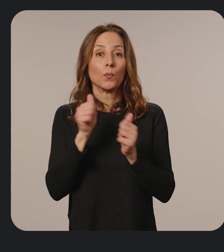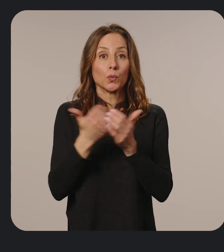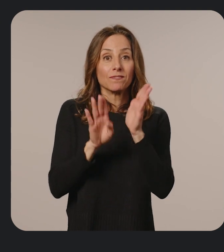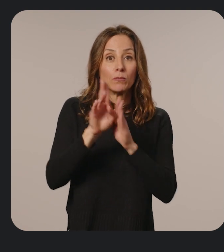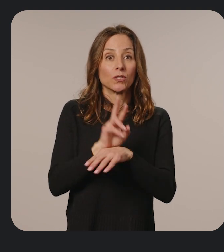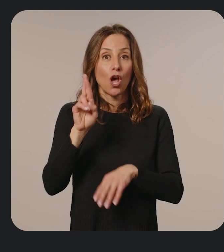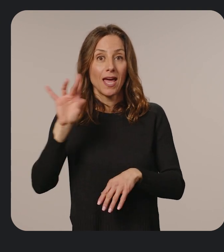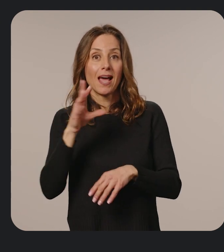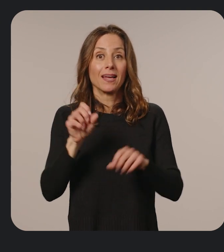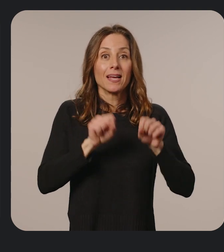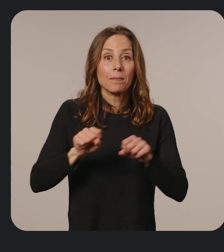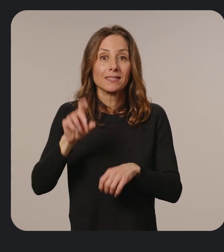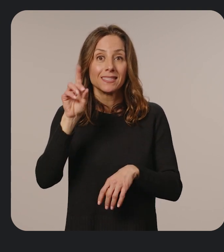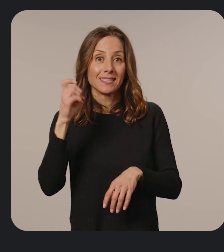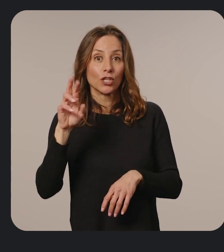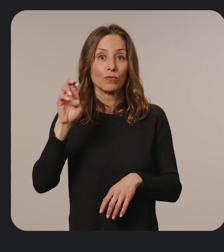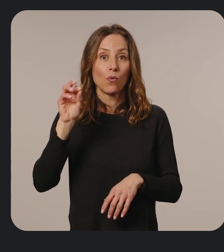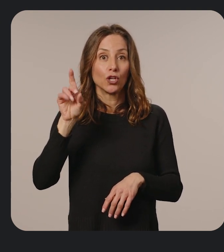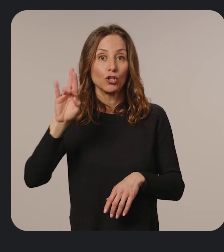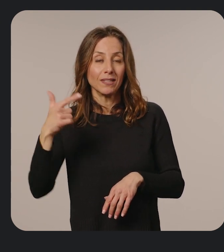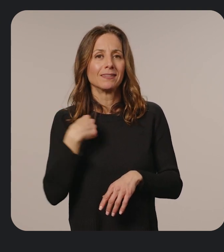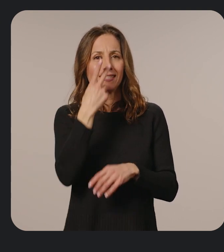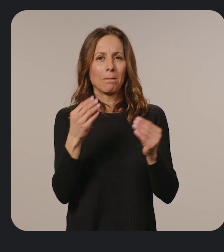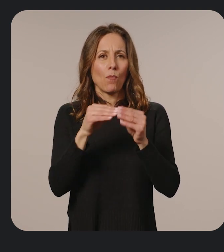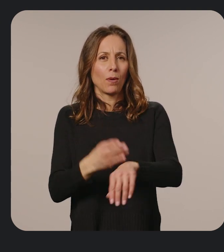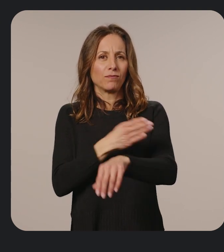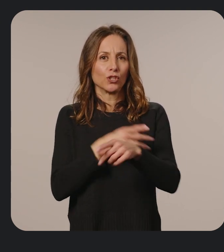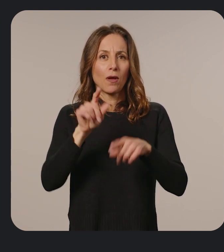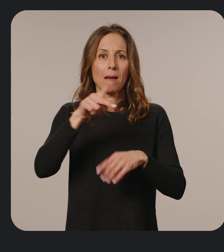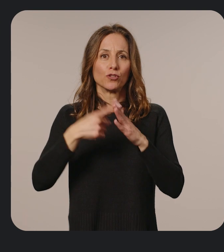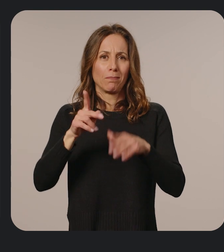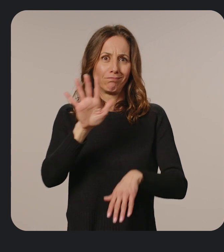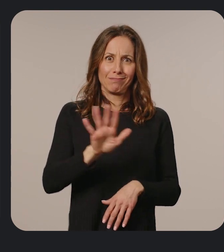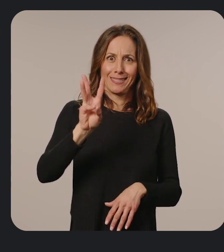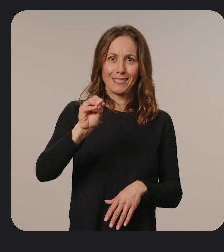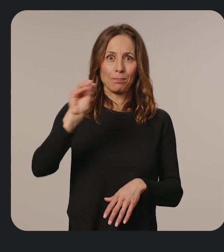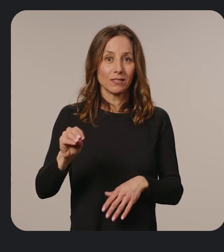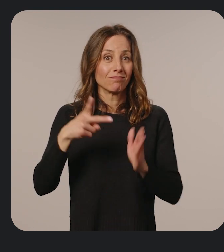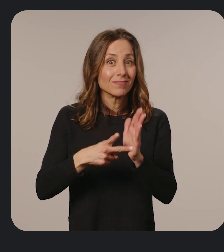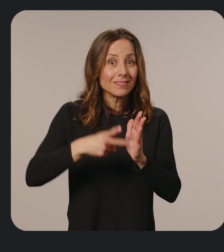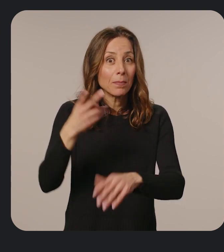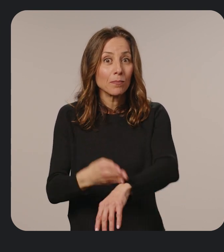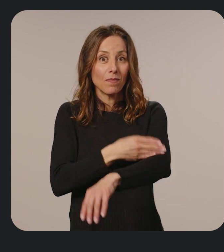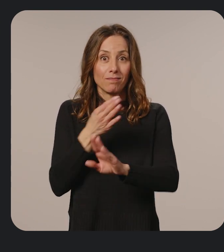With new developments using R8 and enabling dex reordering, we now see even more improvements during app startup, of around 60%.